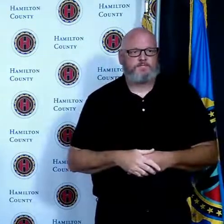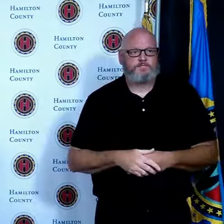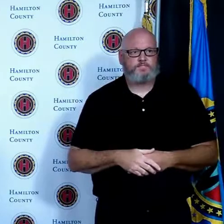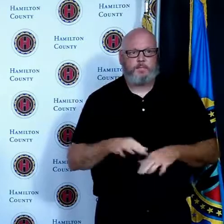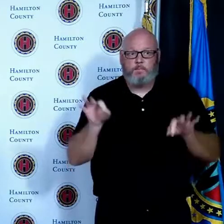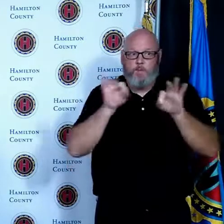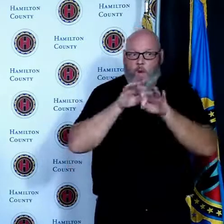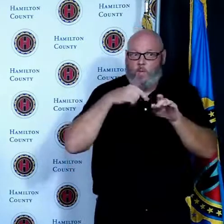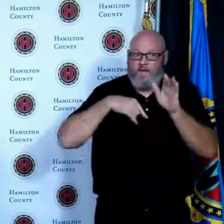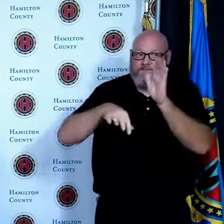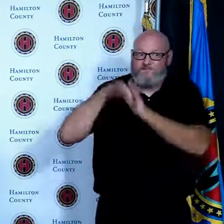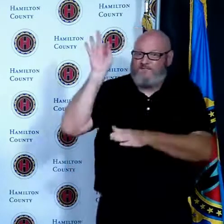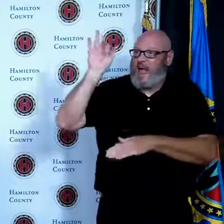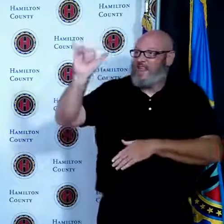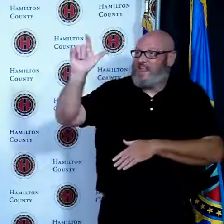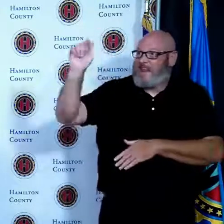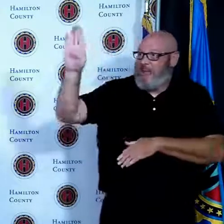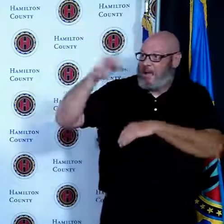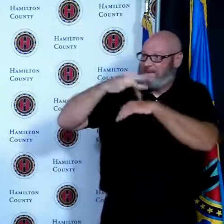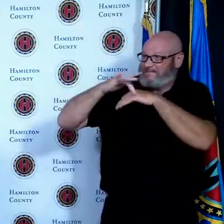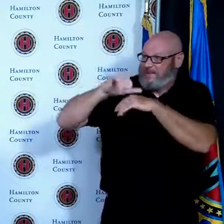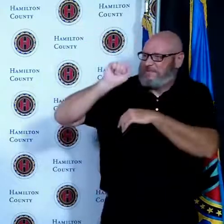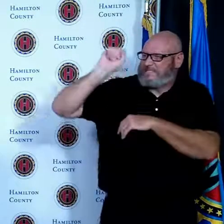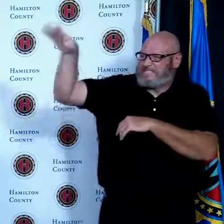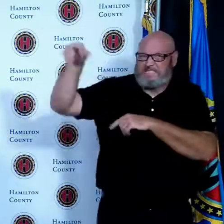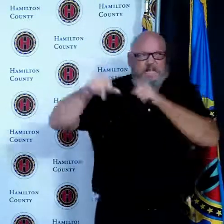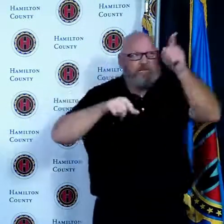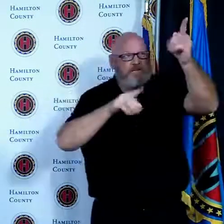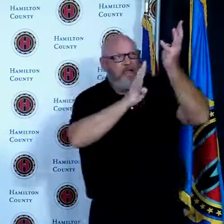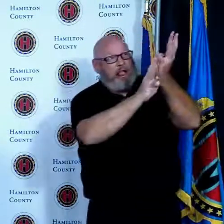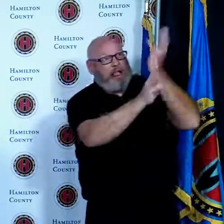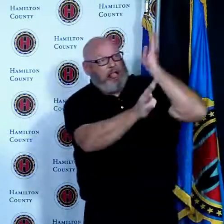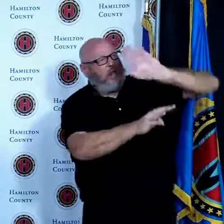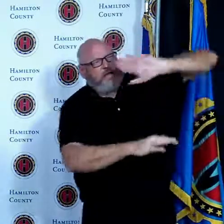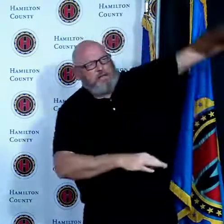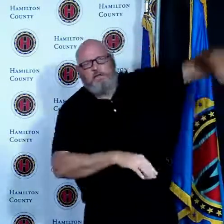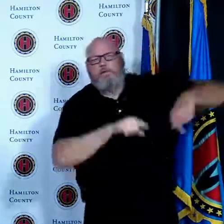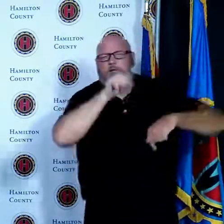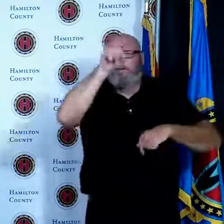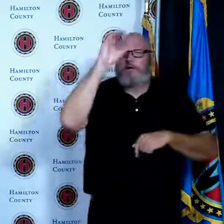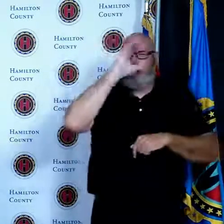the New York Times was reporting last night that the CDC had